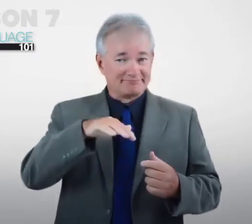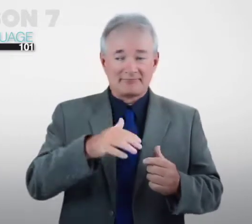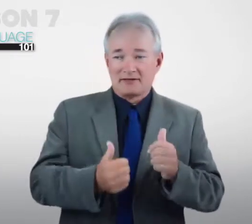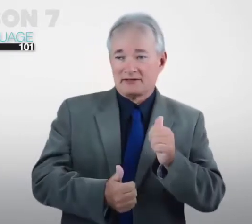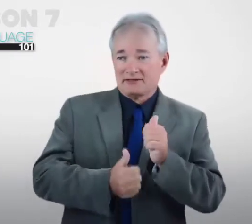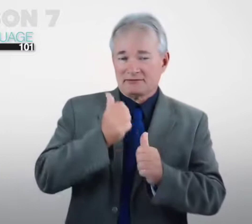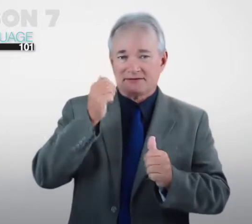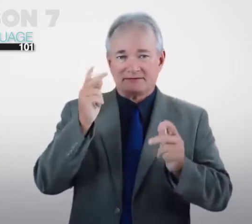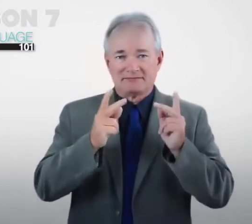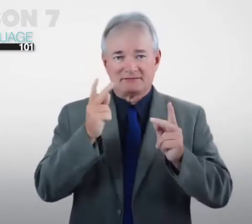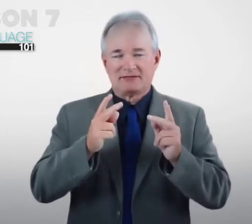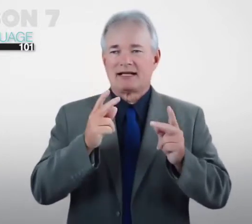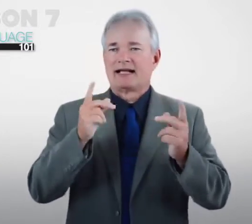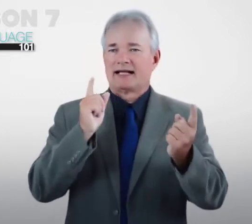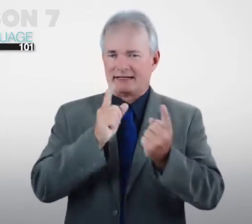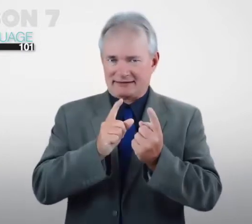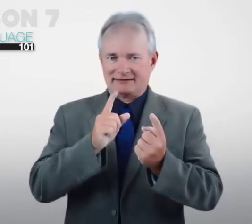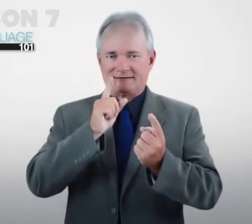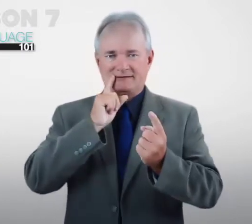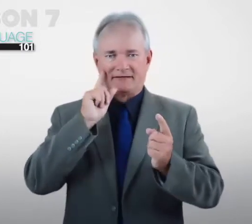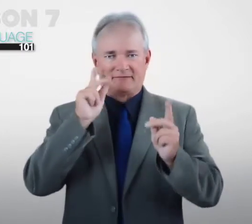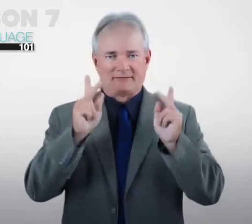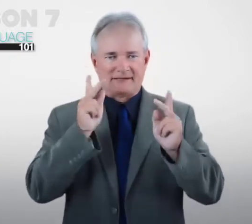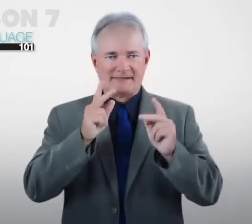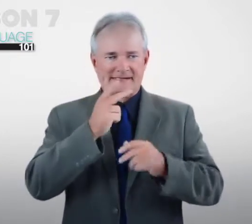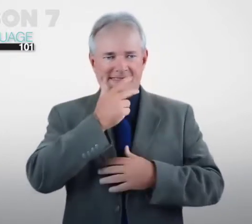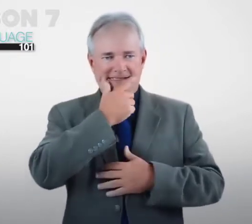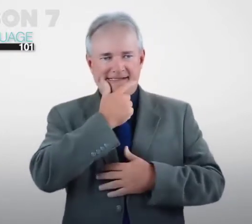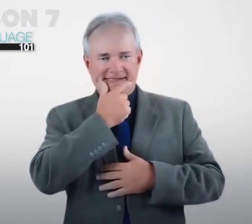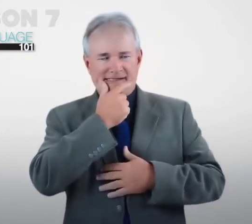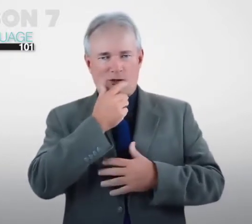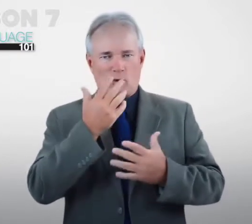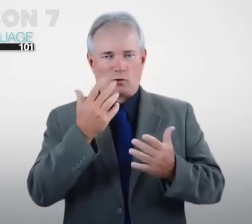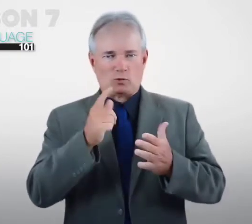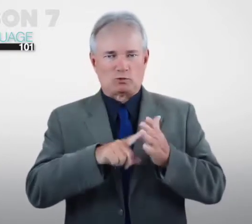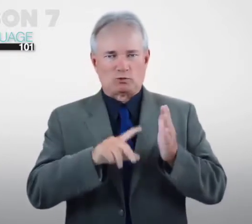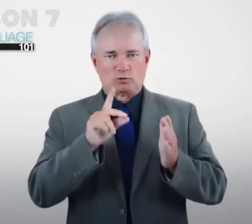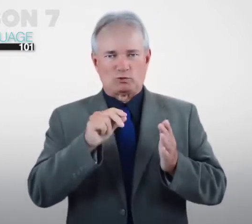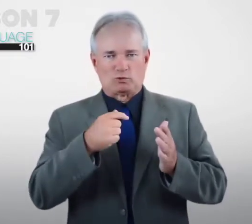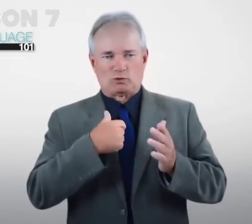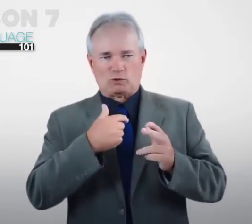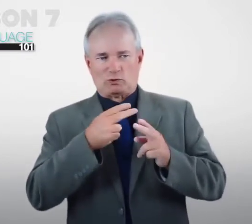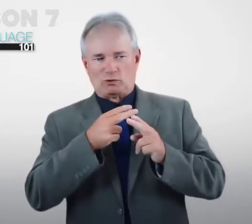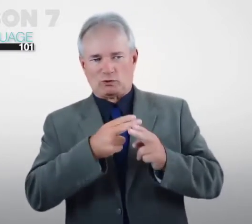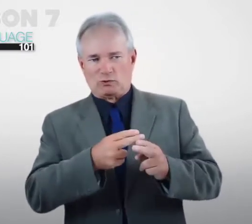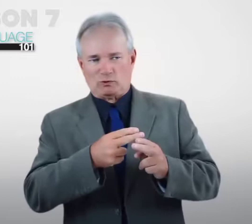to define a person who can't hear? There's a lot of people that meet a deaf person